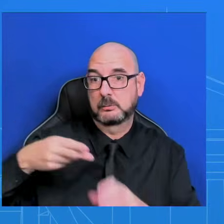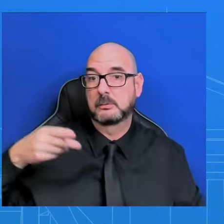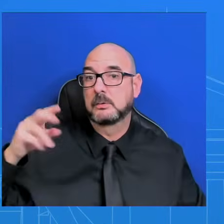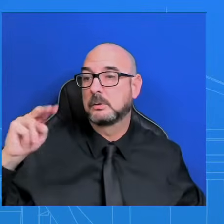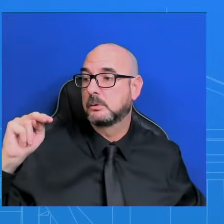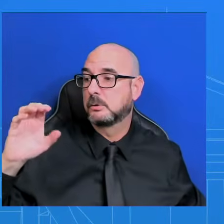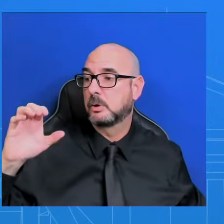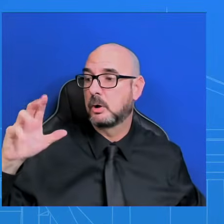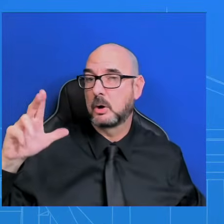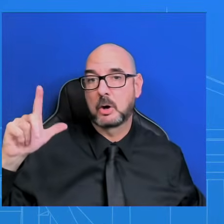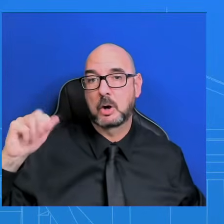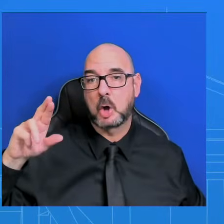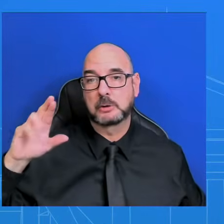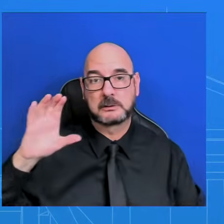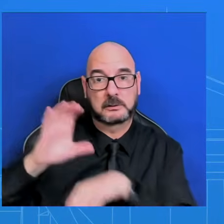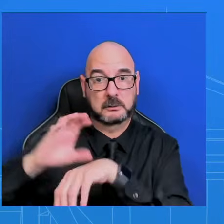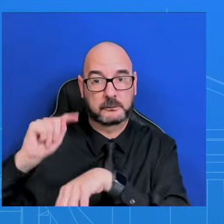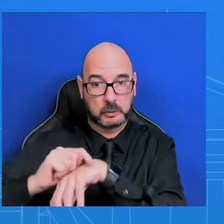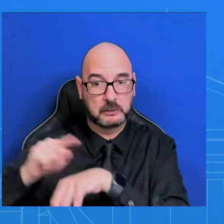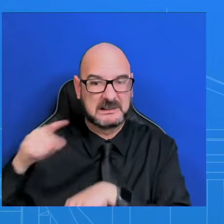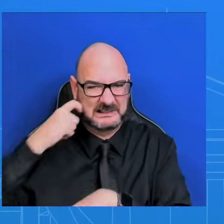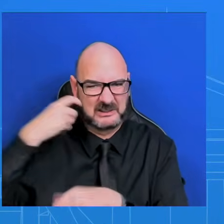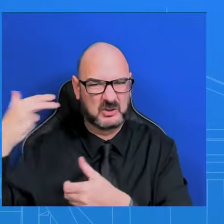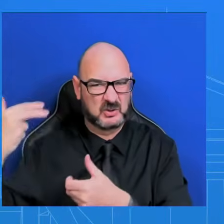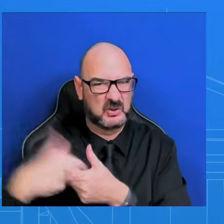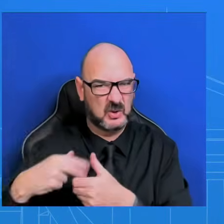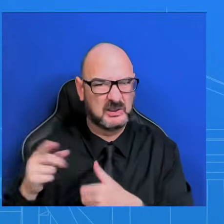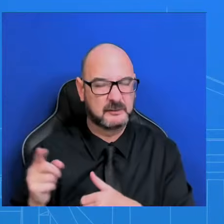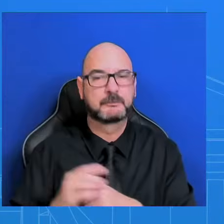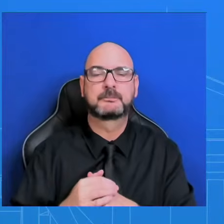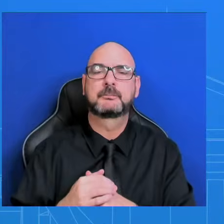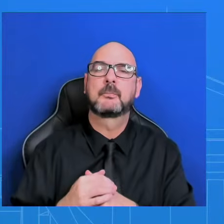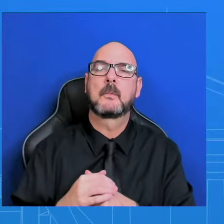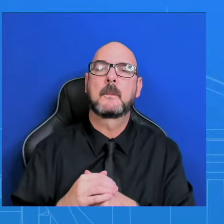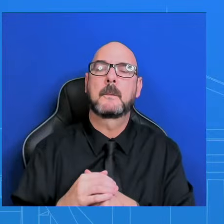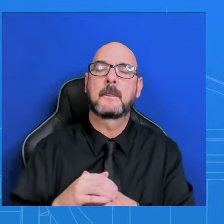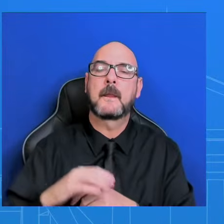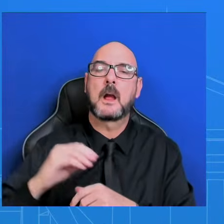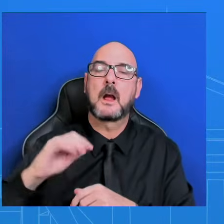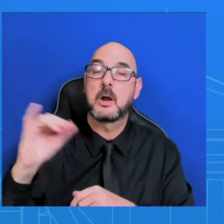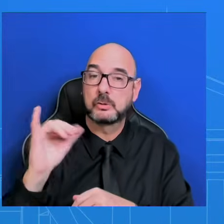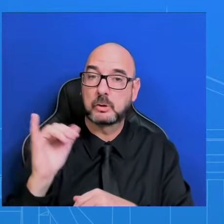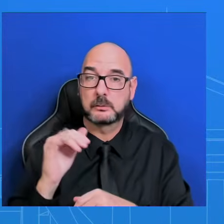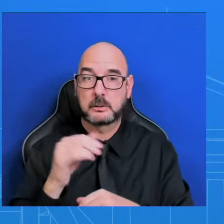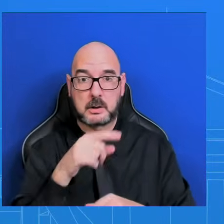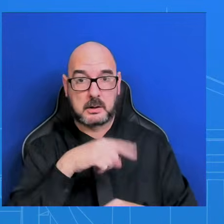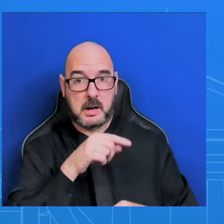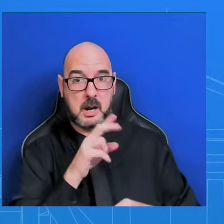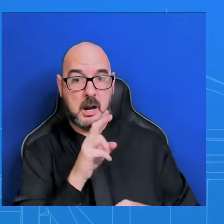as well as the addition of U.S. military -- particularly intelligence capabilities on and around the Peninsula